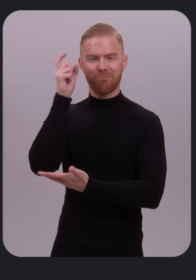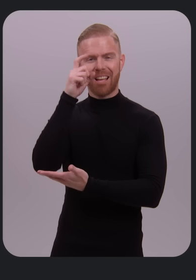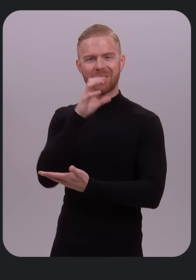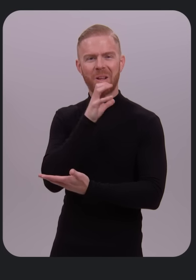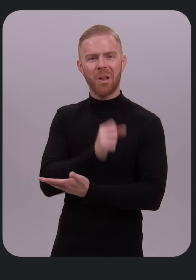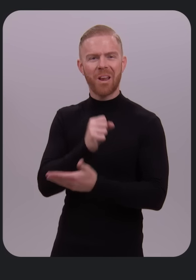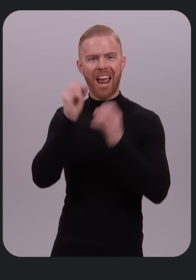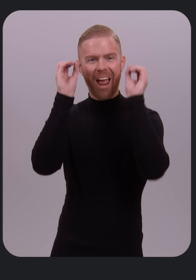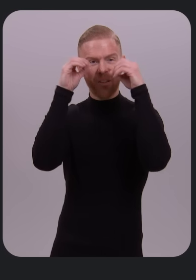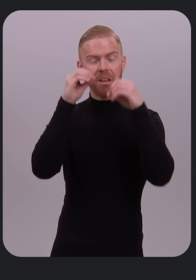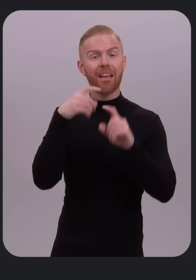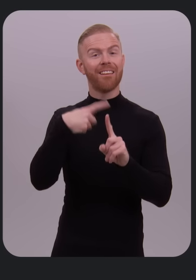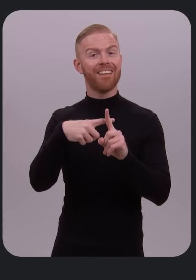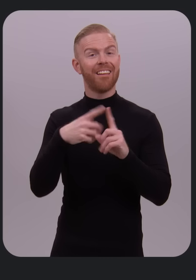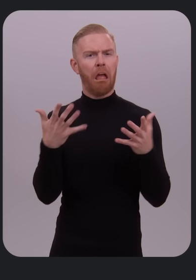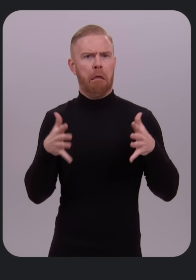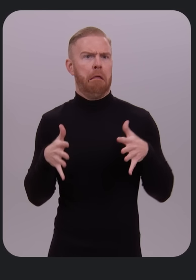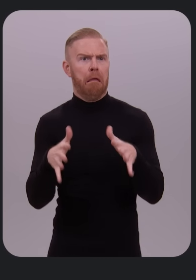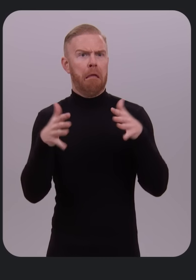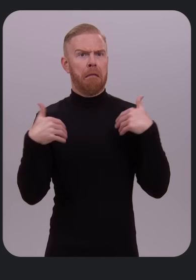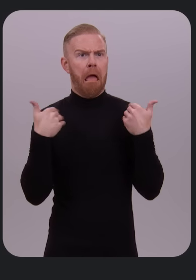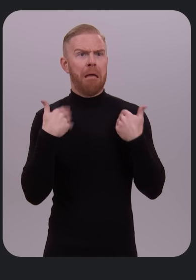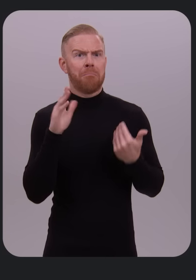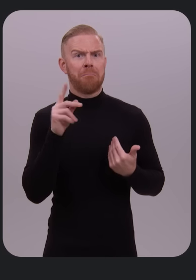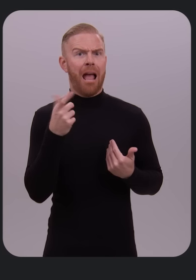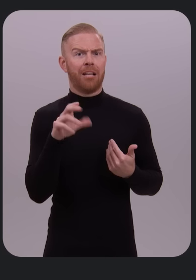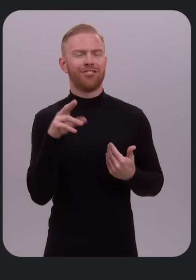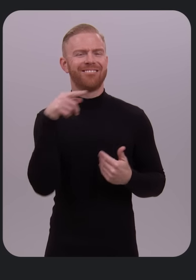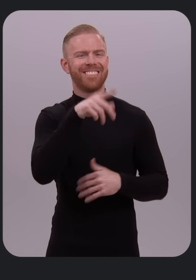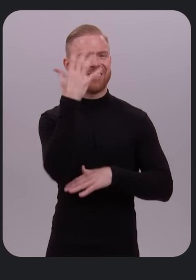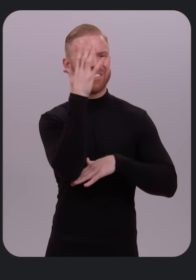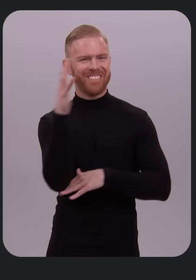in the forest. Take a listen. [VIDEO PLAYBACK]